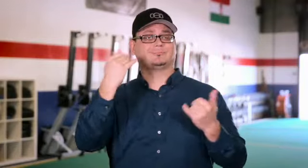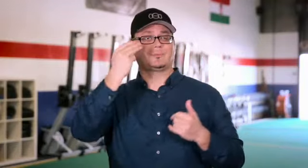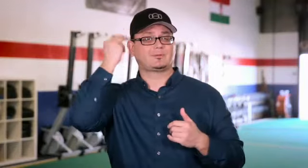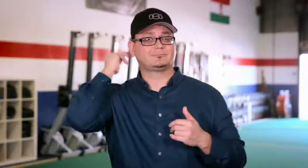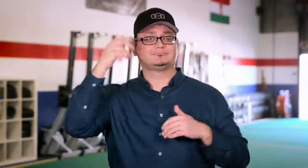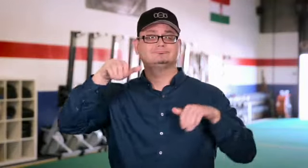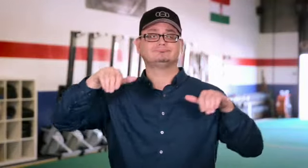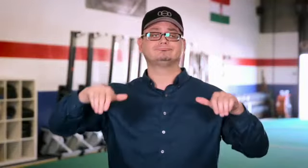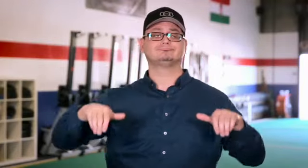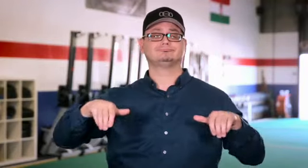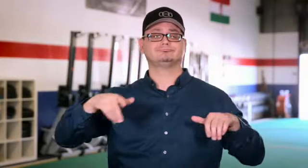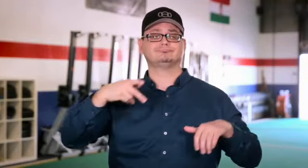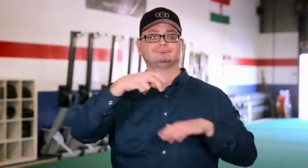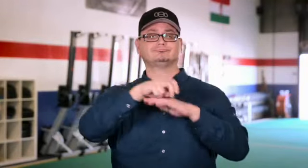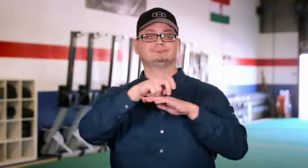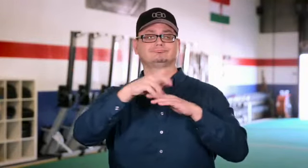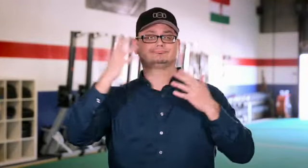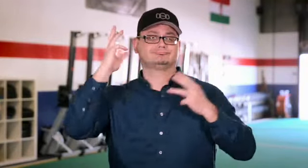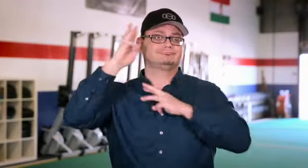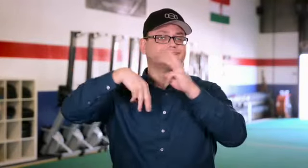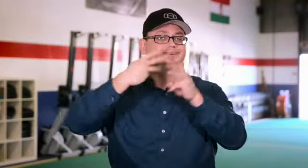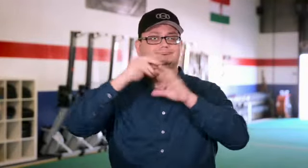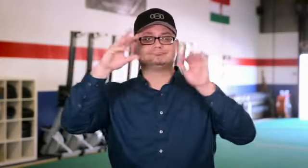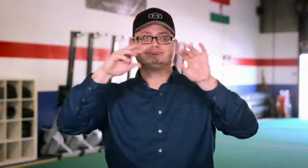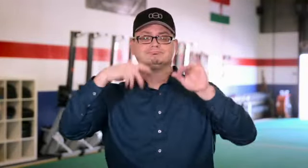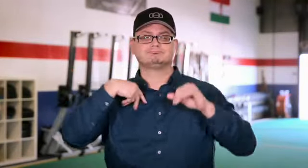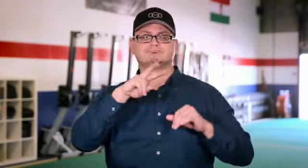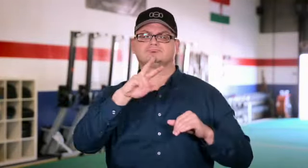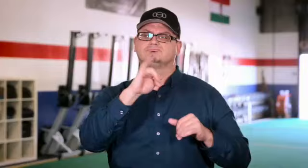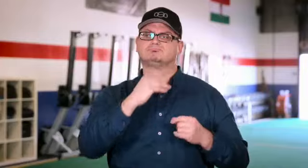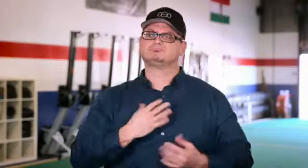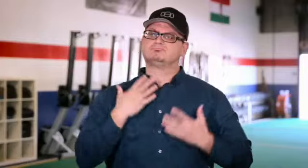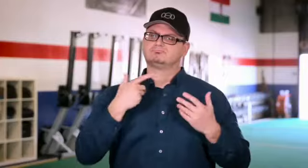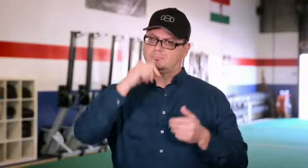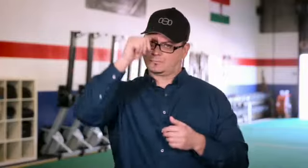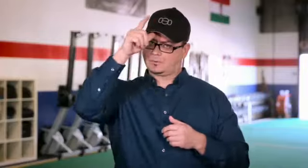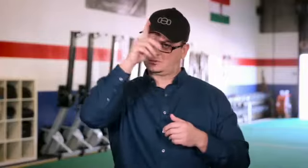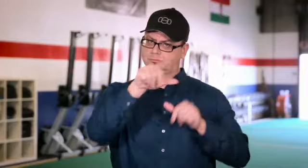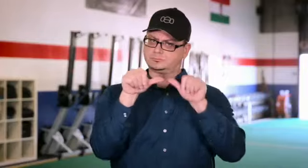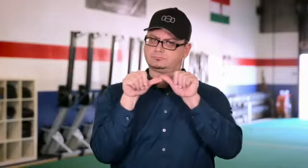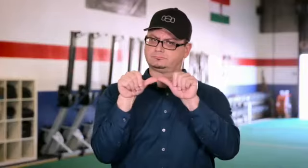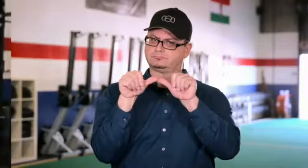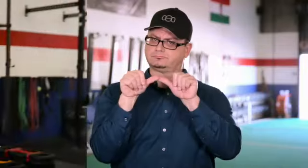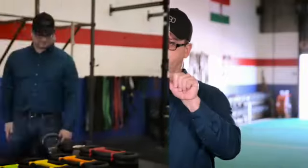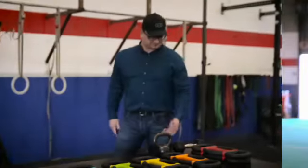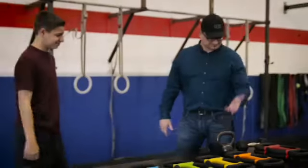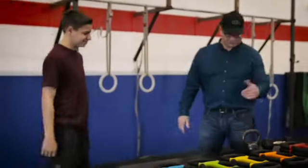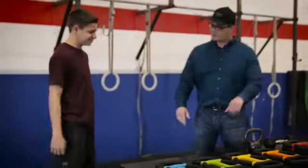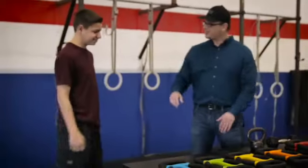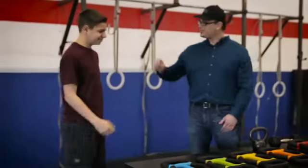Today he sits at his own Memorial. The world remembers him now. Abe's persistence inspired me.